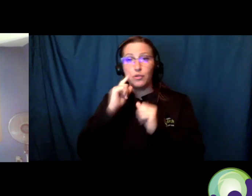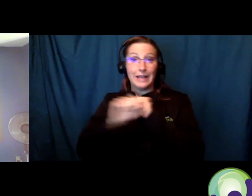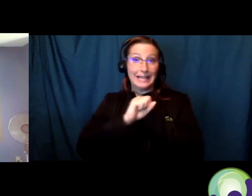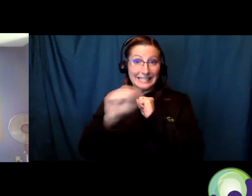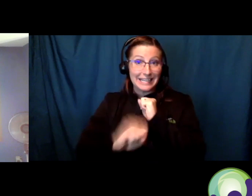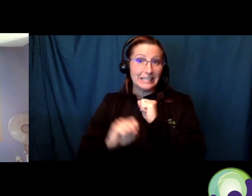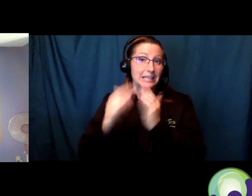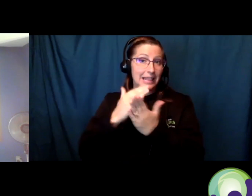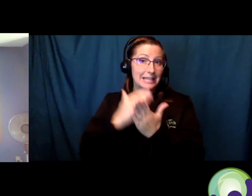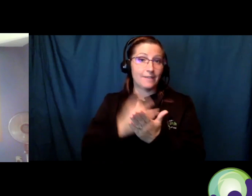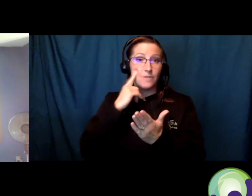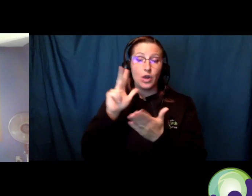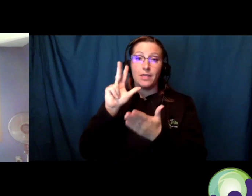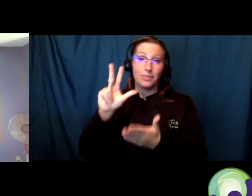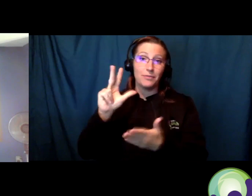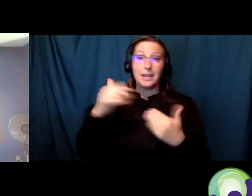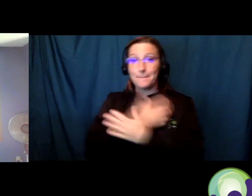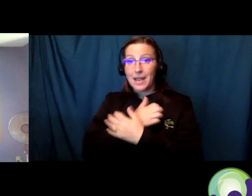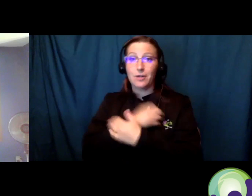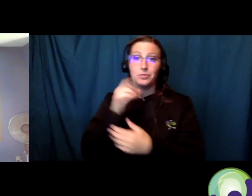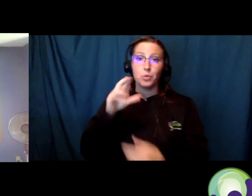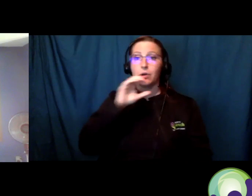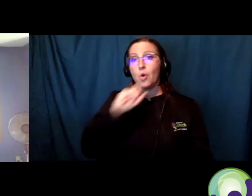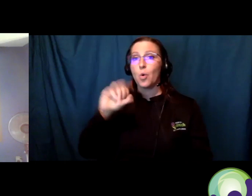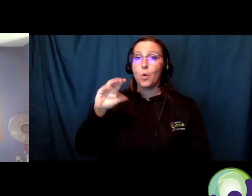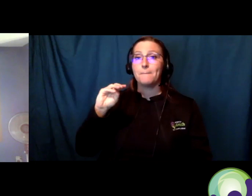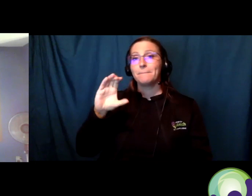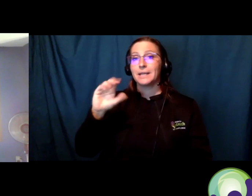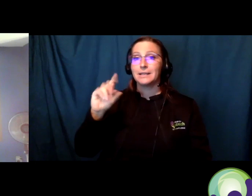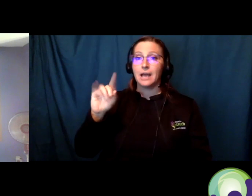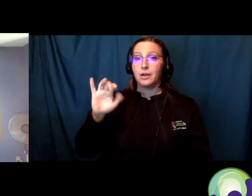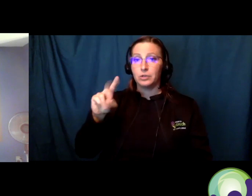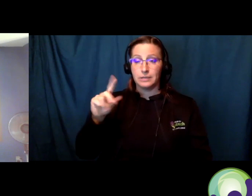for like Three Bears or Old MacDonald that you could share?